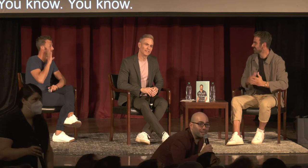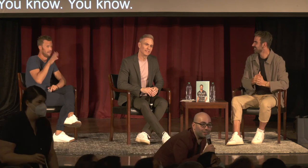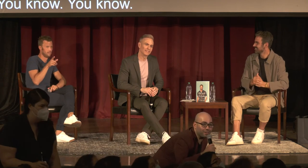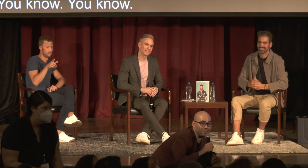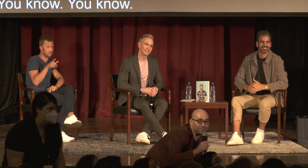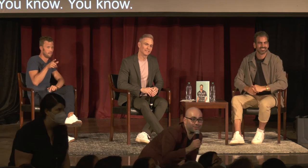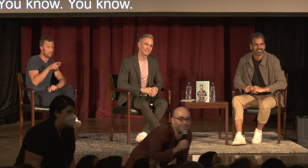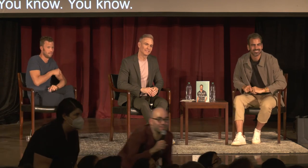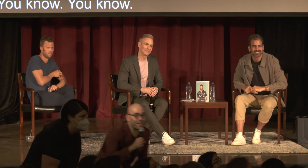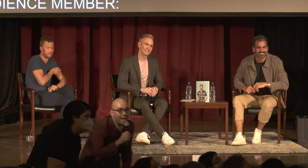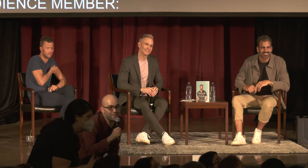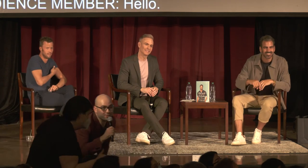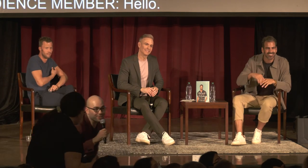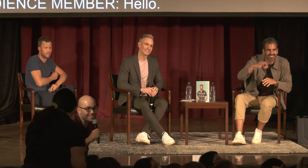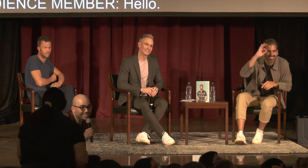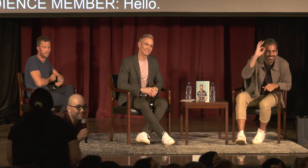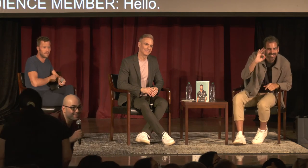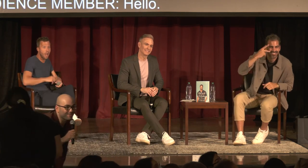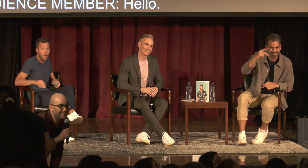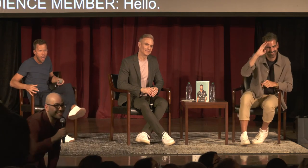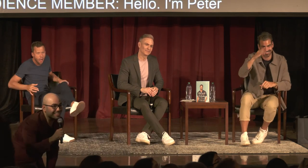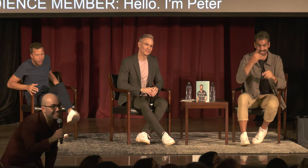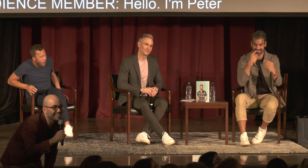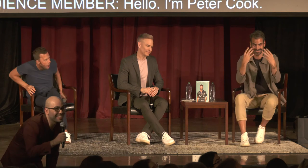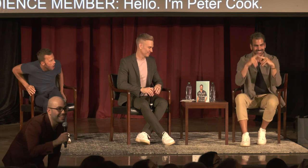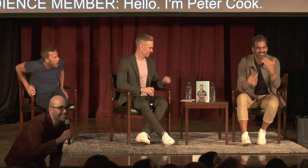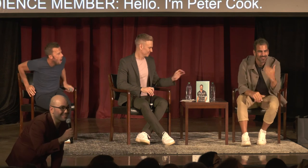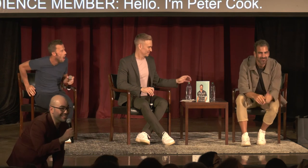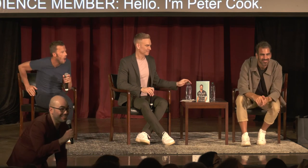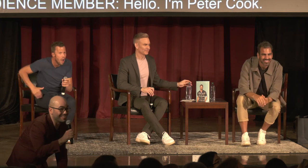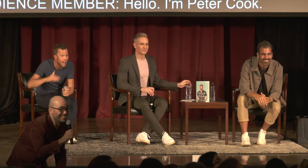Hello, I'm Peter Cook. So, hello.